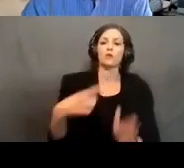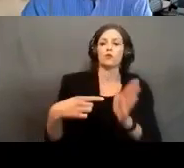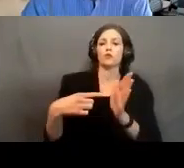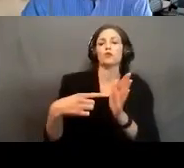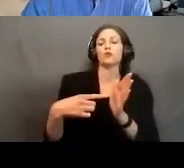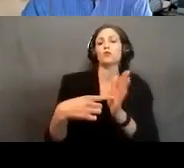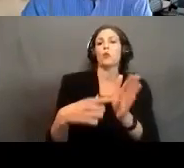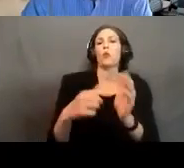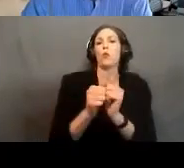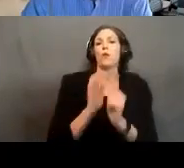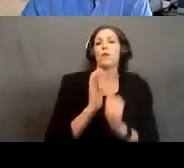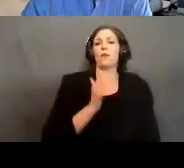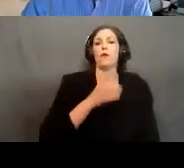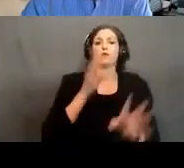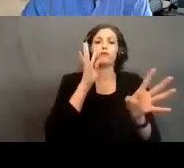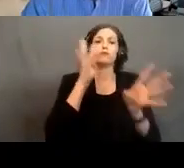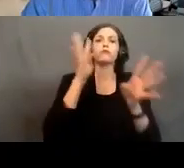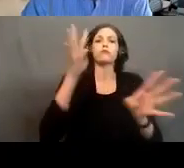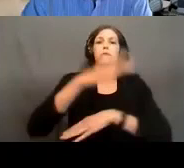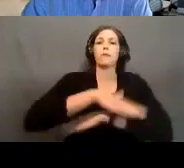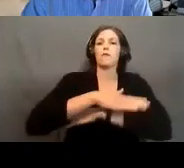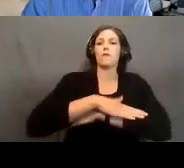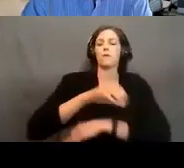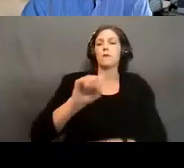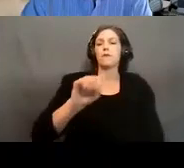12:12:27 the Scarritt group. 12:12:31 Which is the